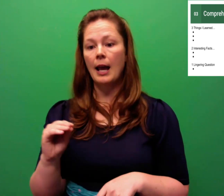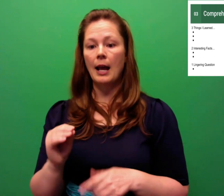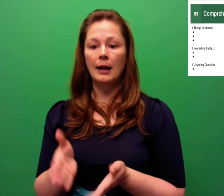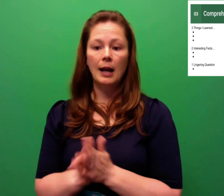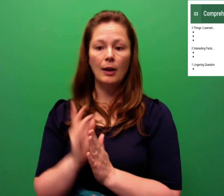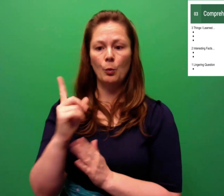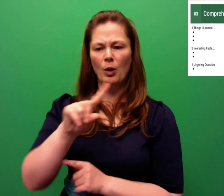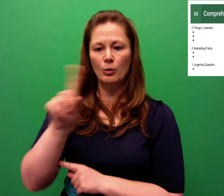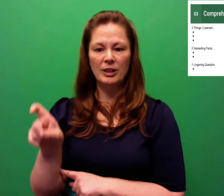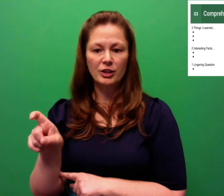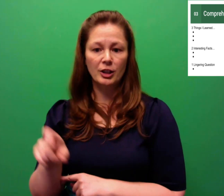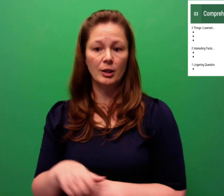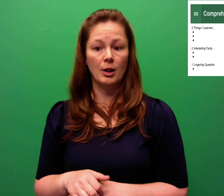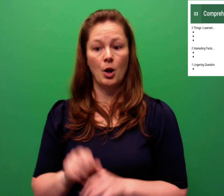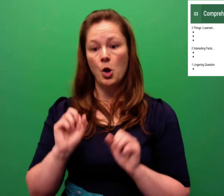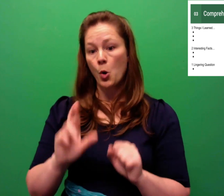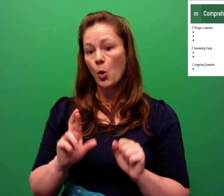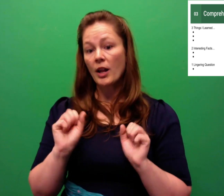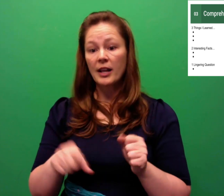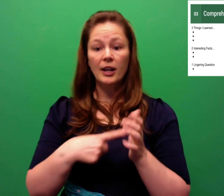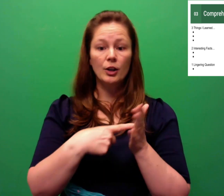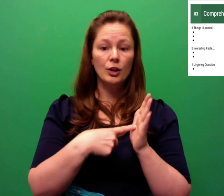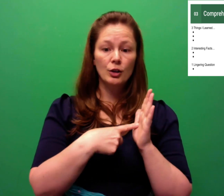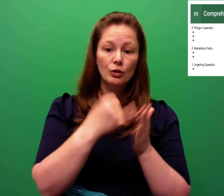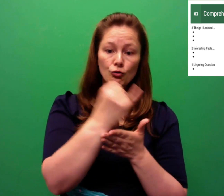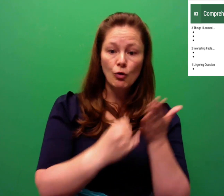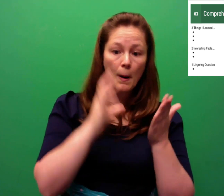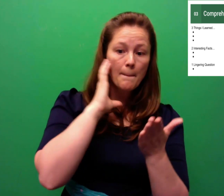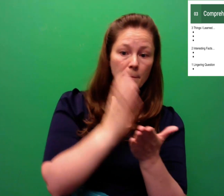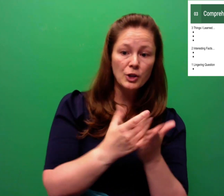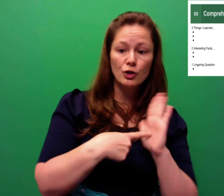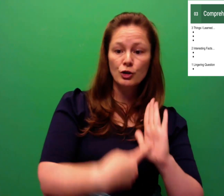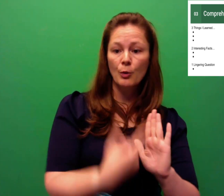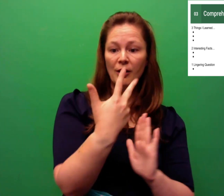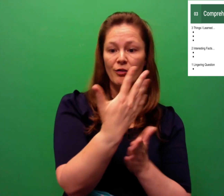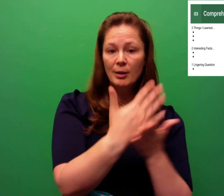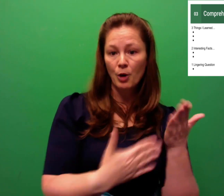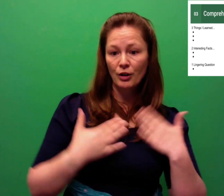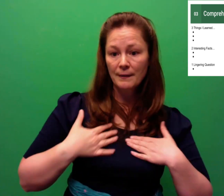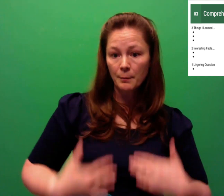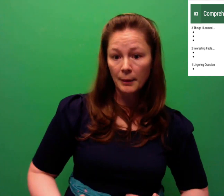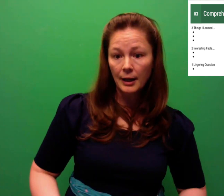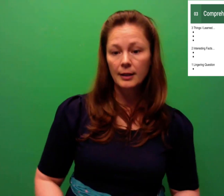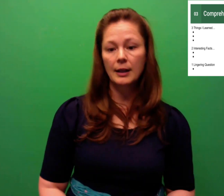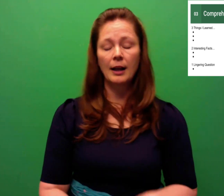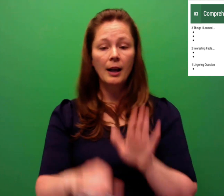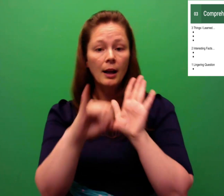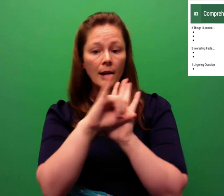vocabulary word and ask one question or they could draw a picture showing three